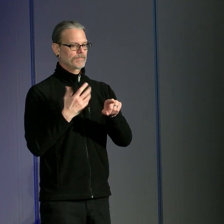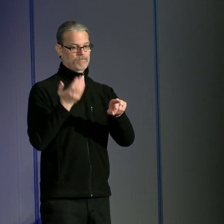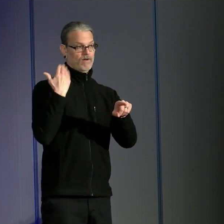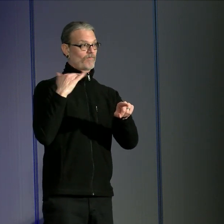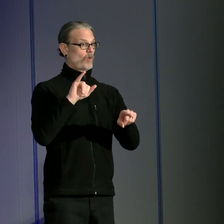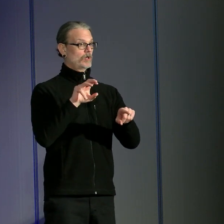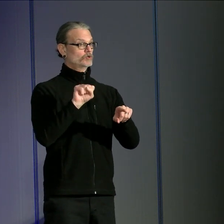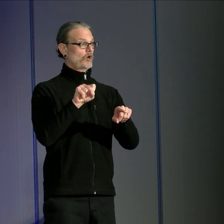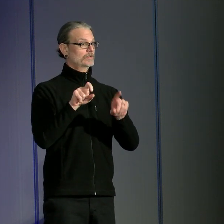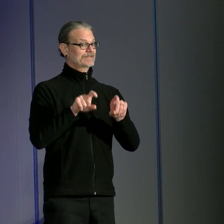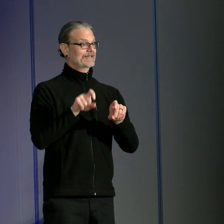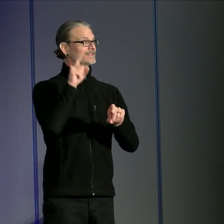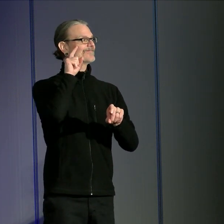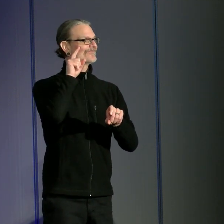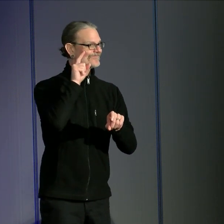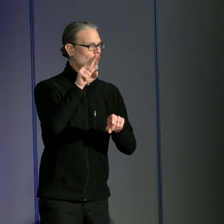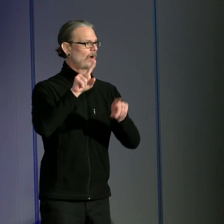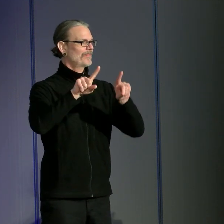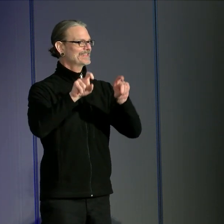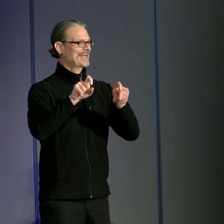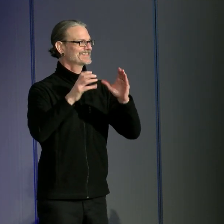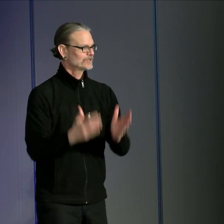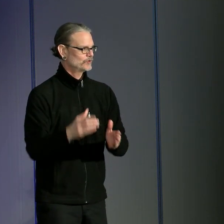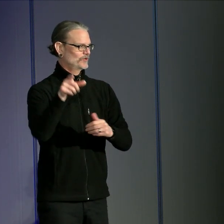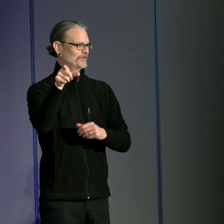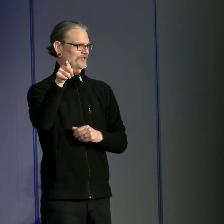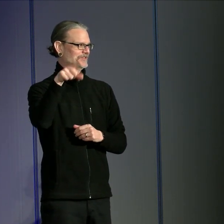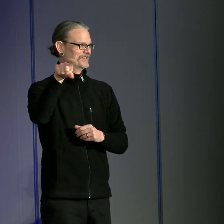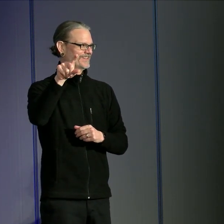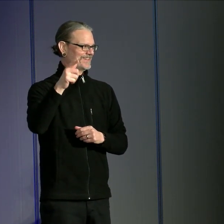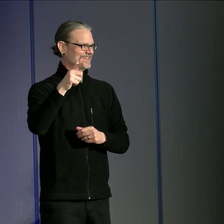for testers of JAWS.